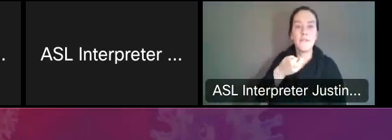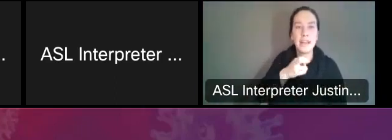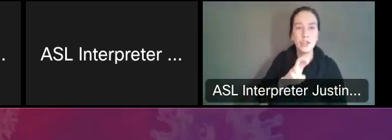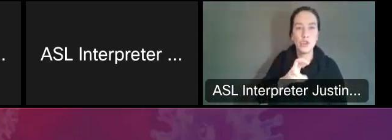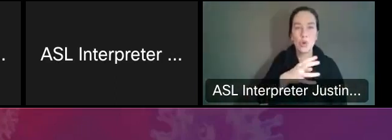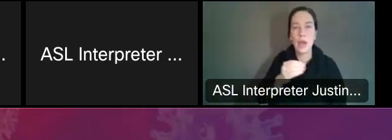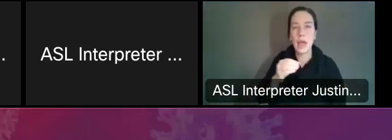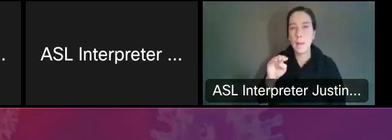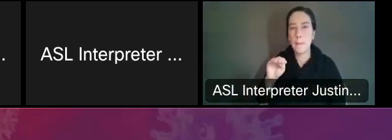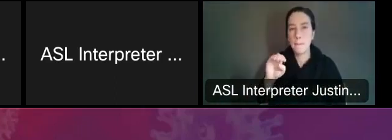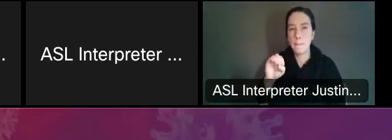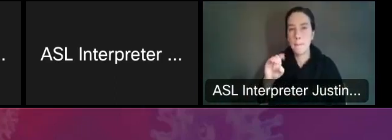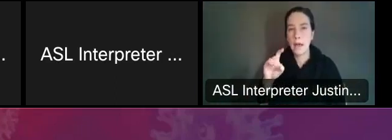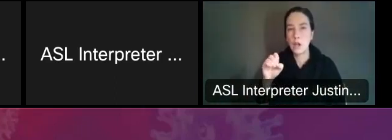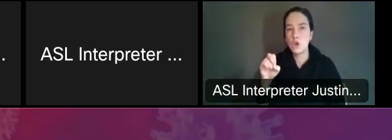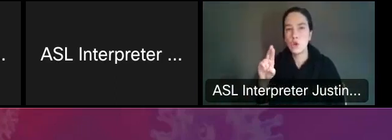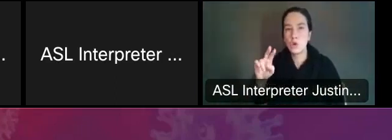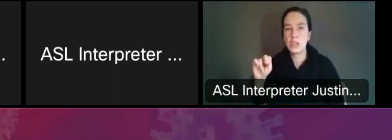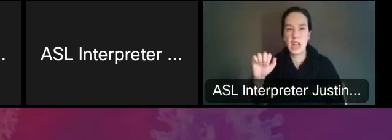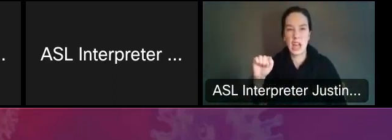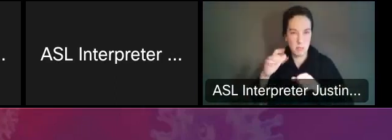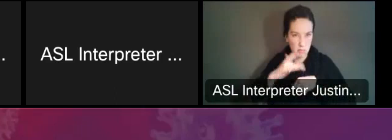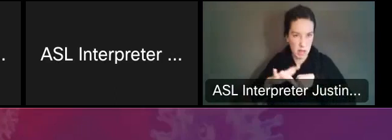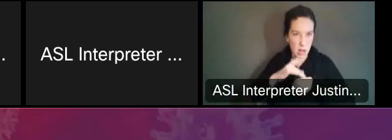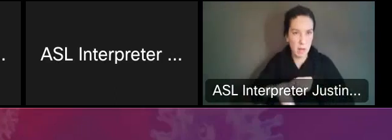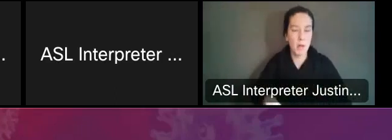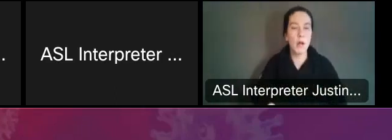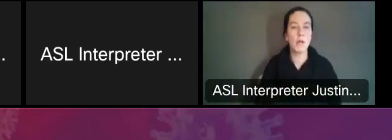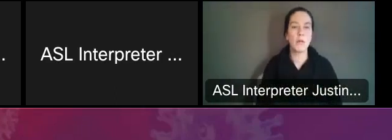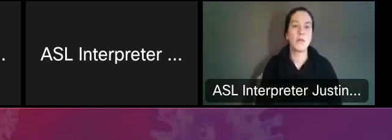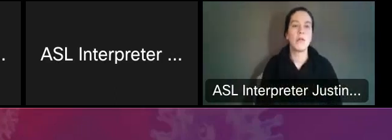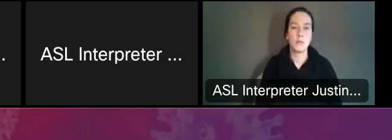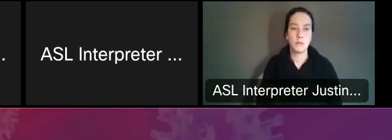Since it is a smaller dose of vaccine than the Pfizer of Virginia vaccine.